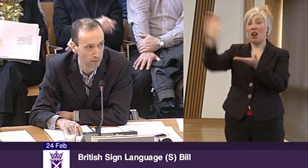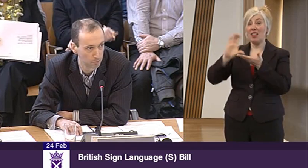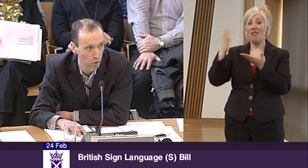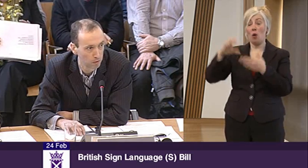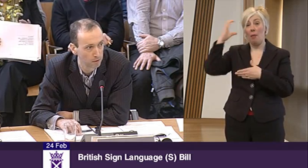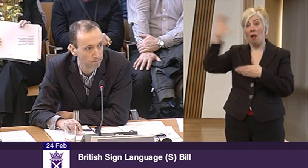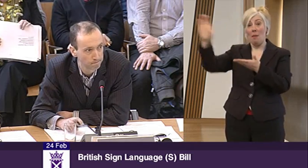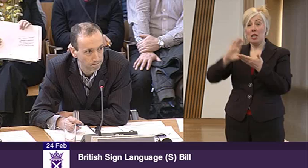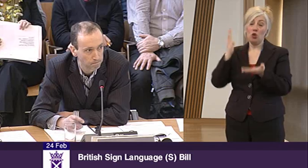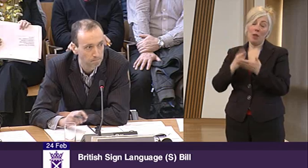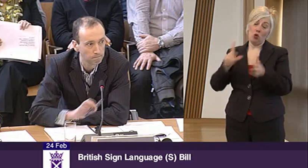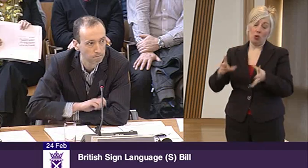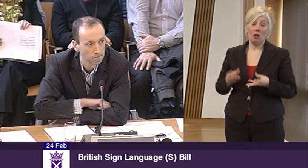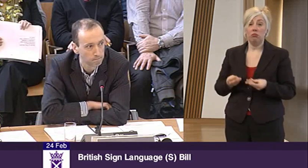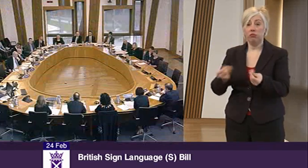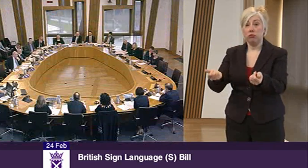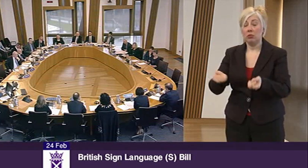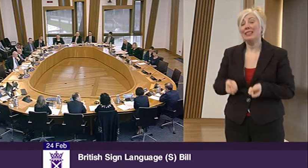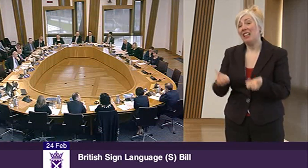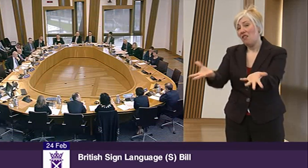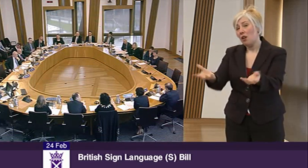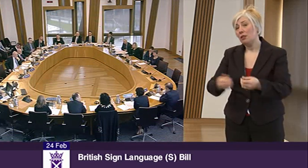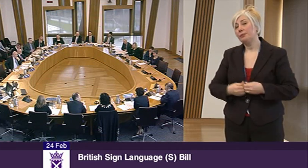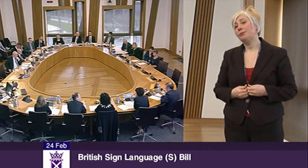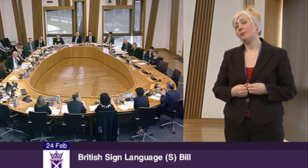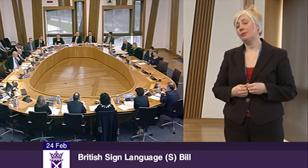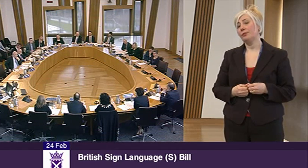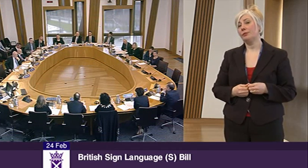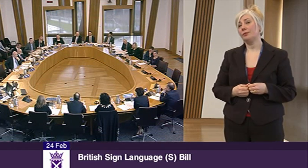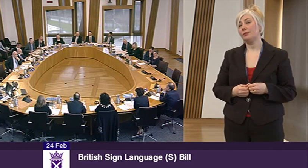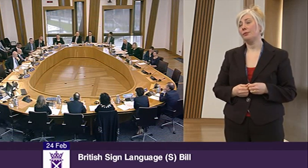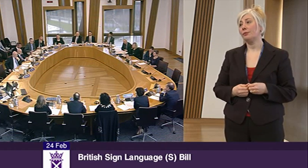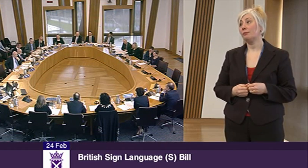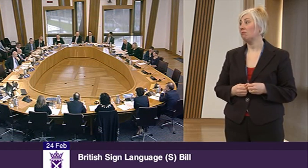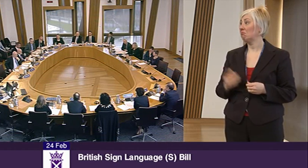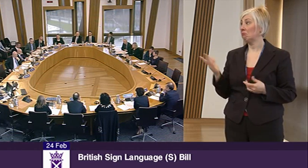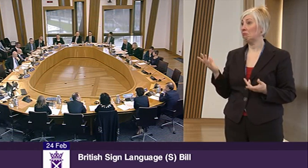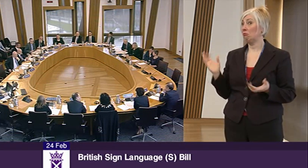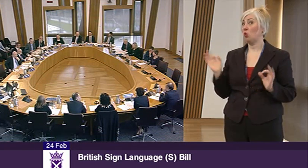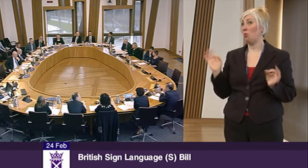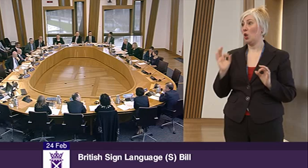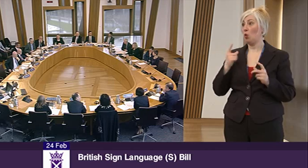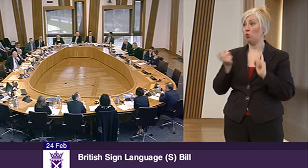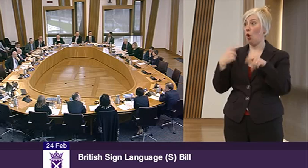Katy Hetherington: For the health service, the plans would be on equity of access, which